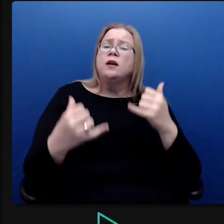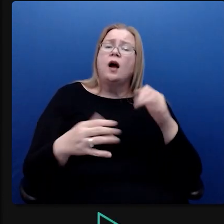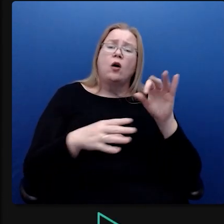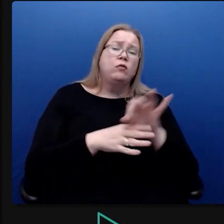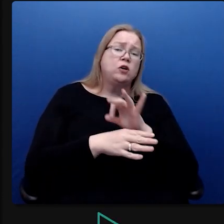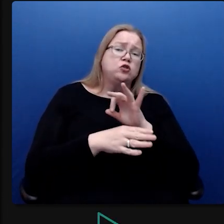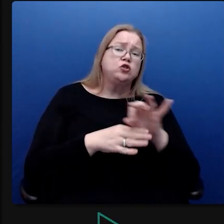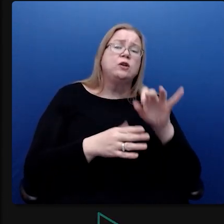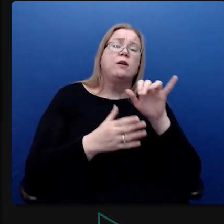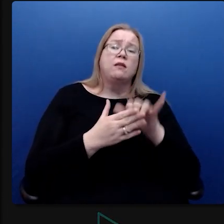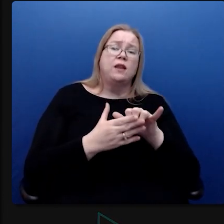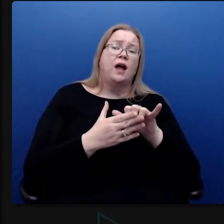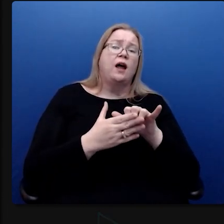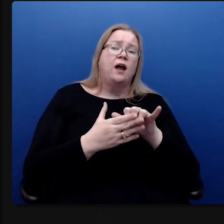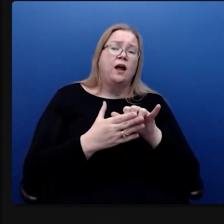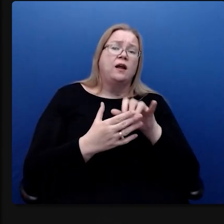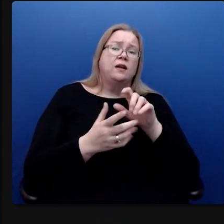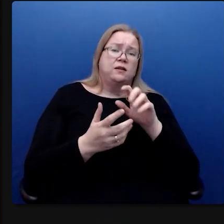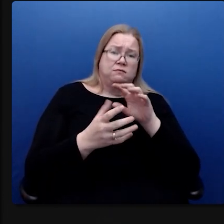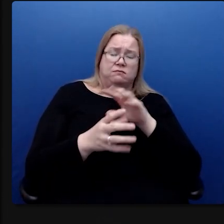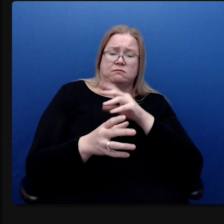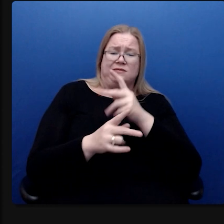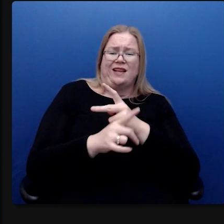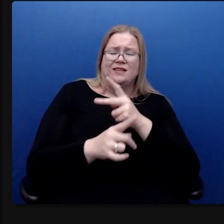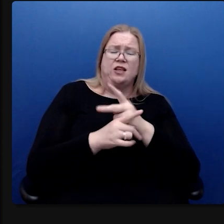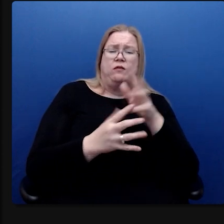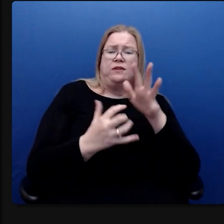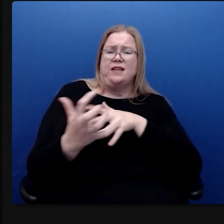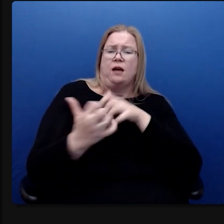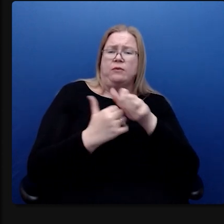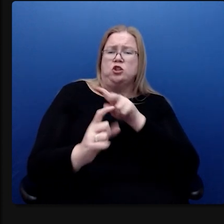We are currently in the function that deals with damaged attributes.